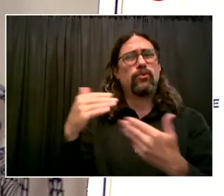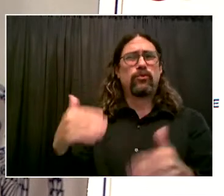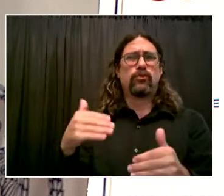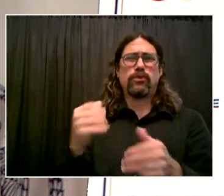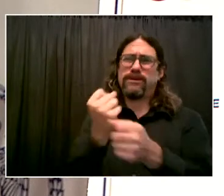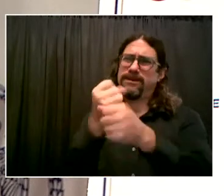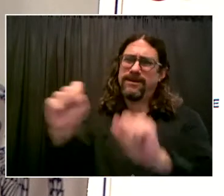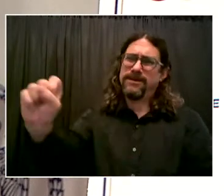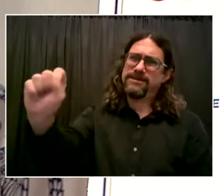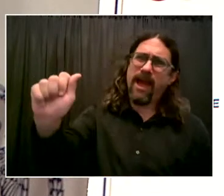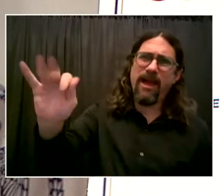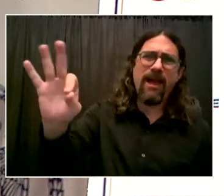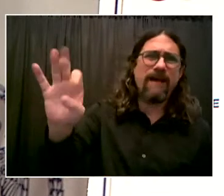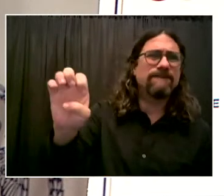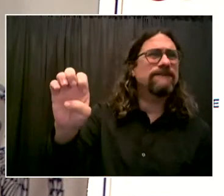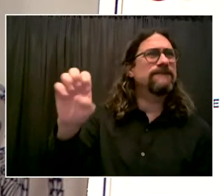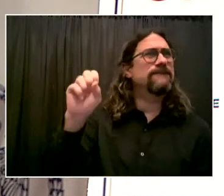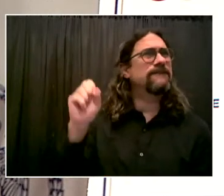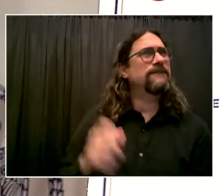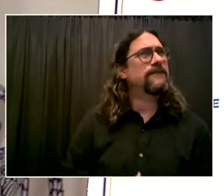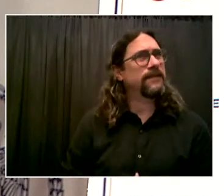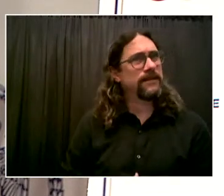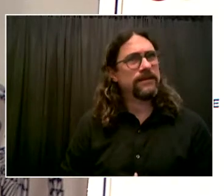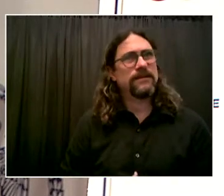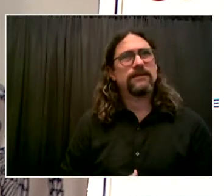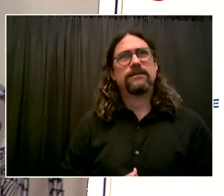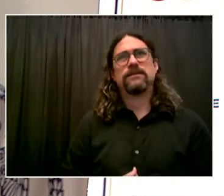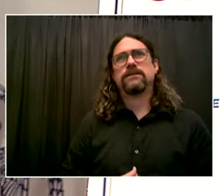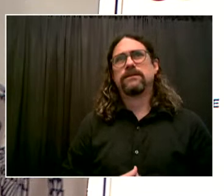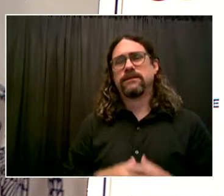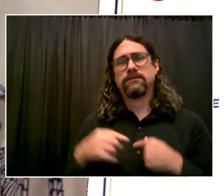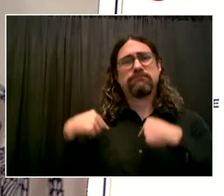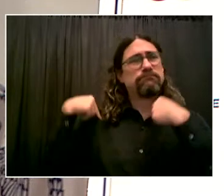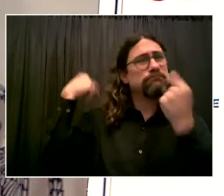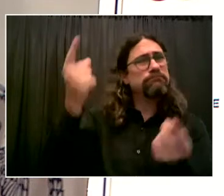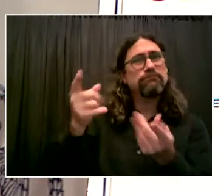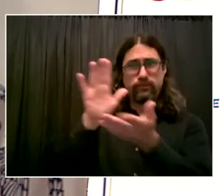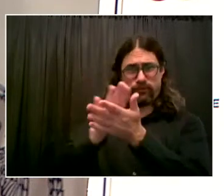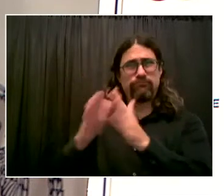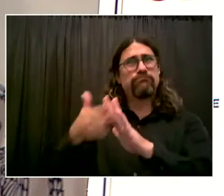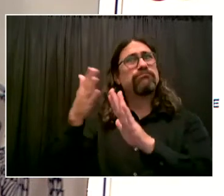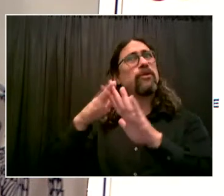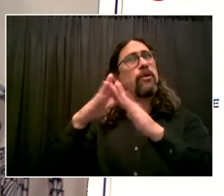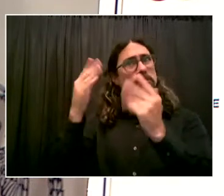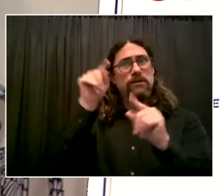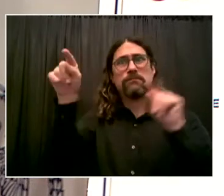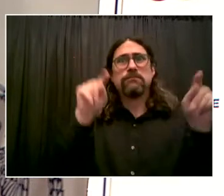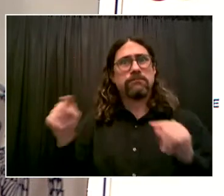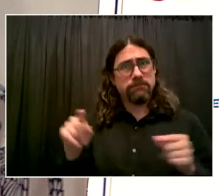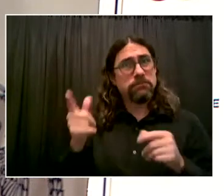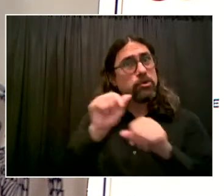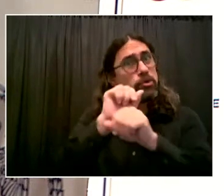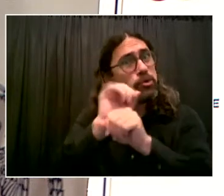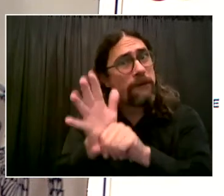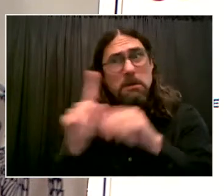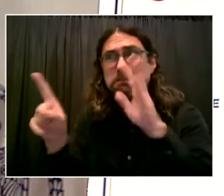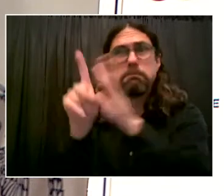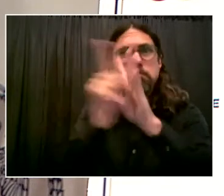VACCINATION WE CAN DO IT SAFELY. WE DIDN'T HAVE VACCINATIONS AND WE MADE OUR